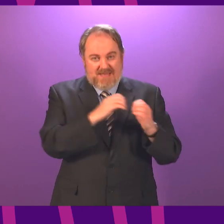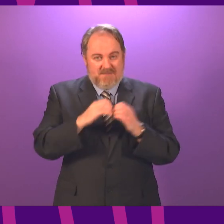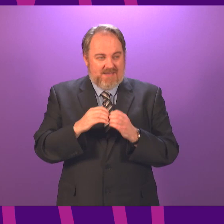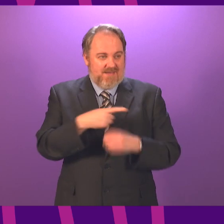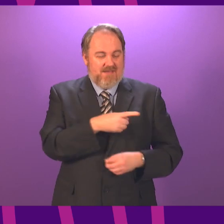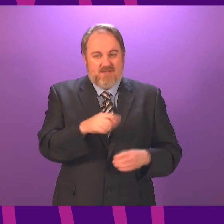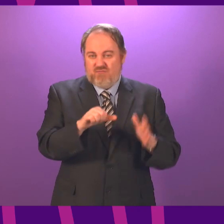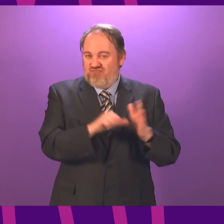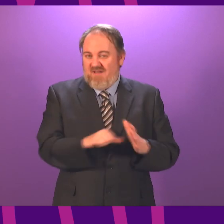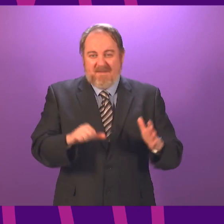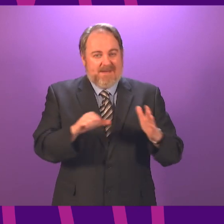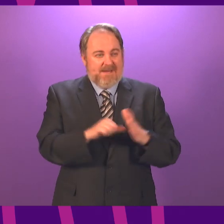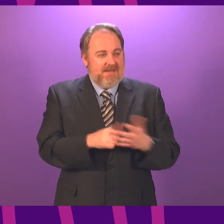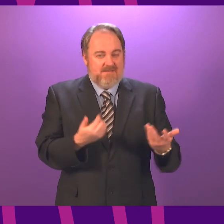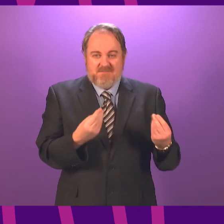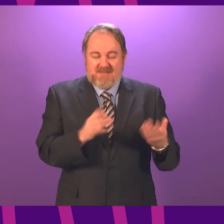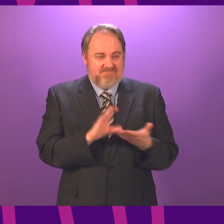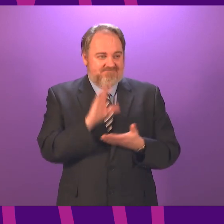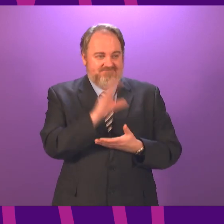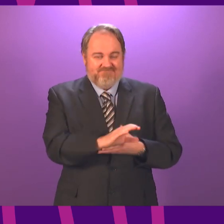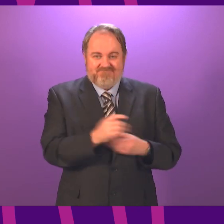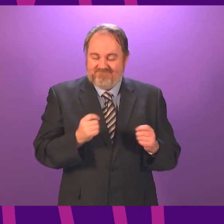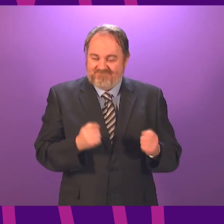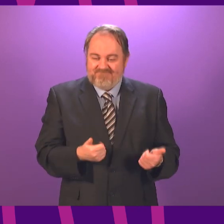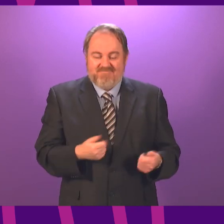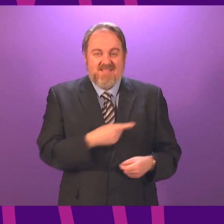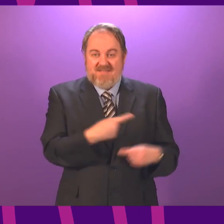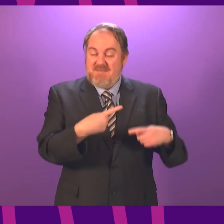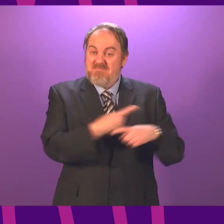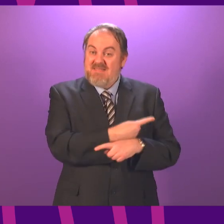in need of targeted support. Will she consider this problem again and see whether a way can